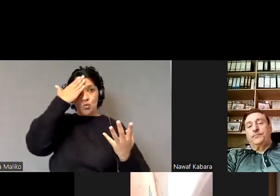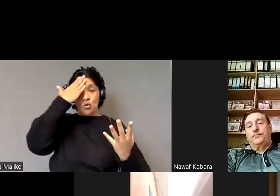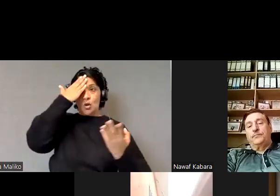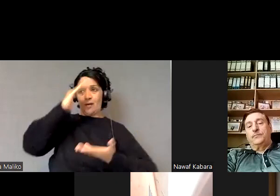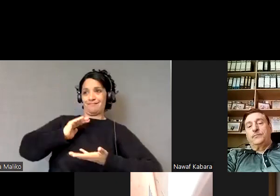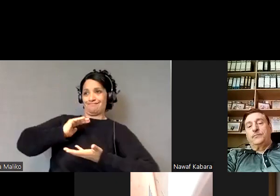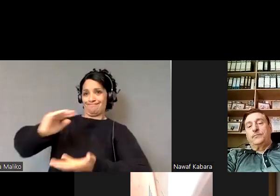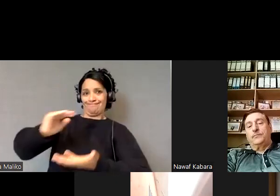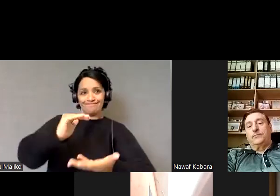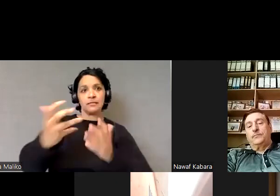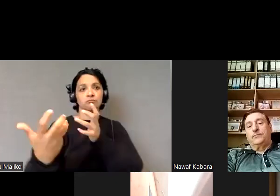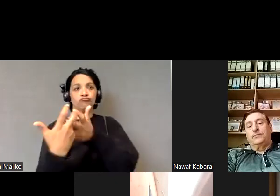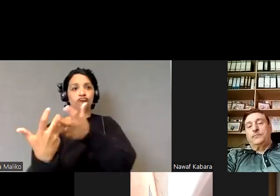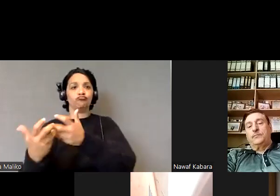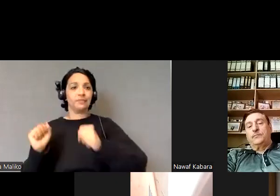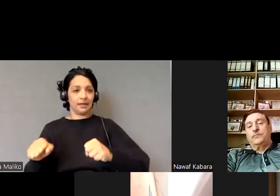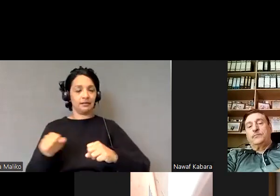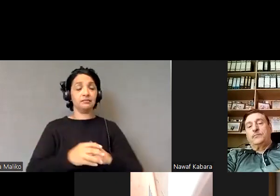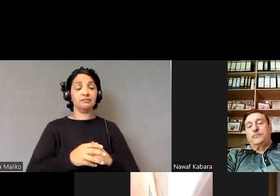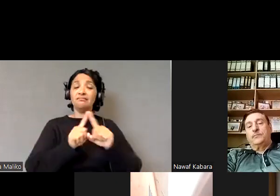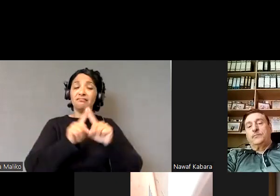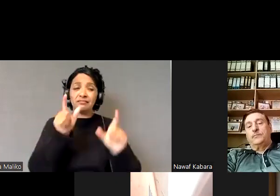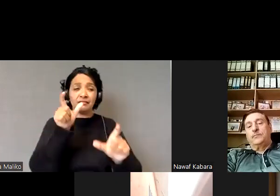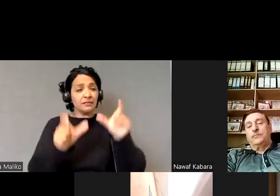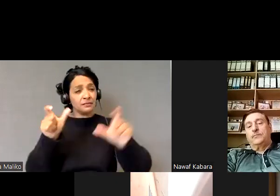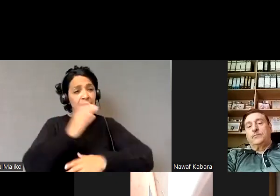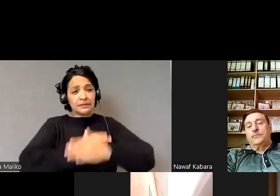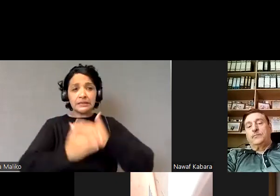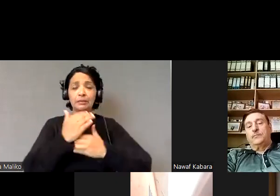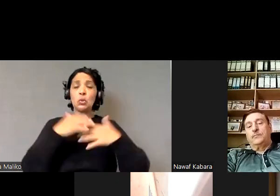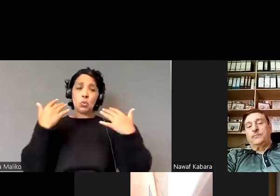disabilities have remained in high-risk areas, dire conditions, separated from family and